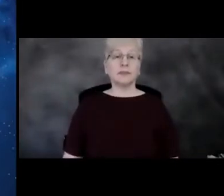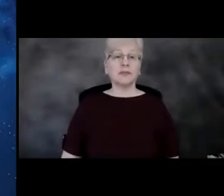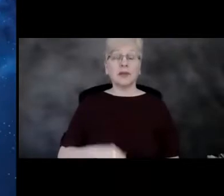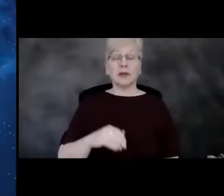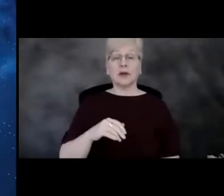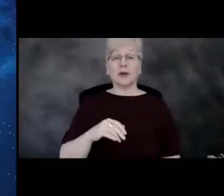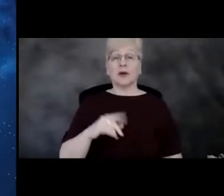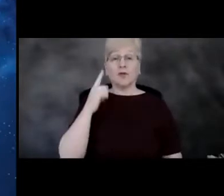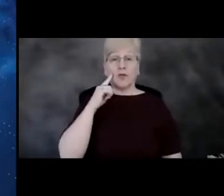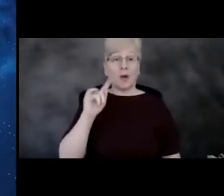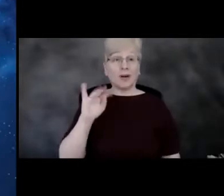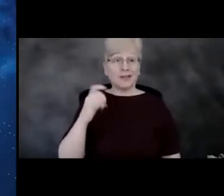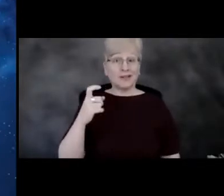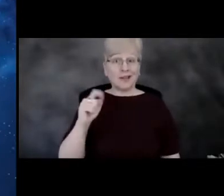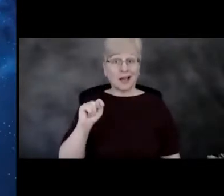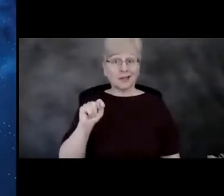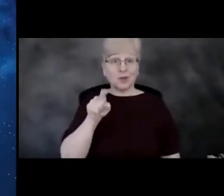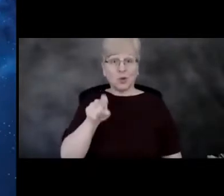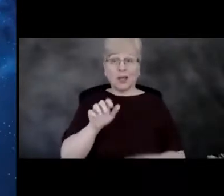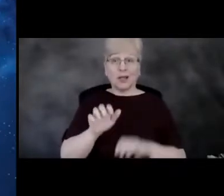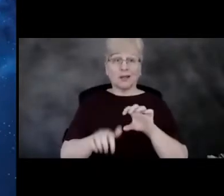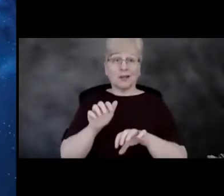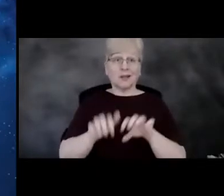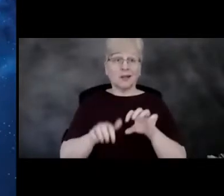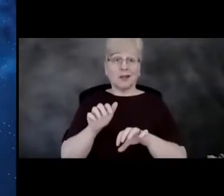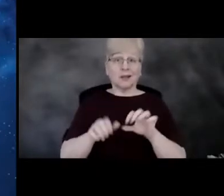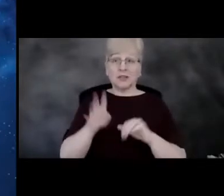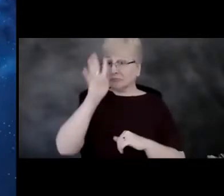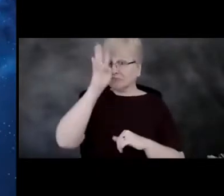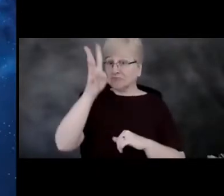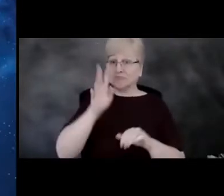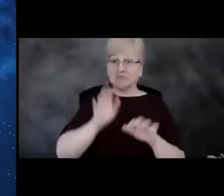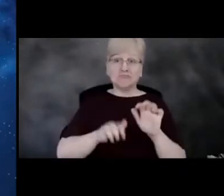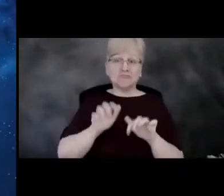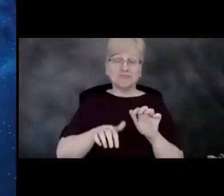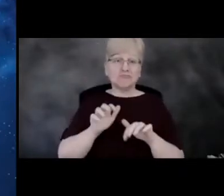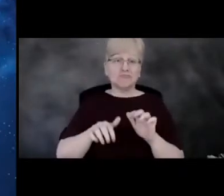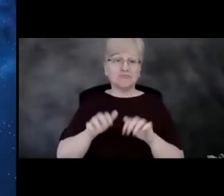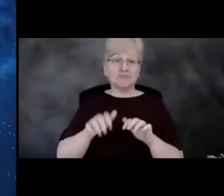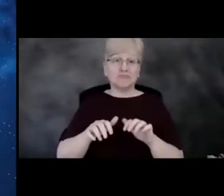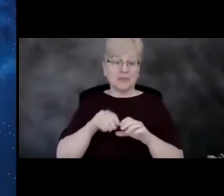you can write your text here on the fly and created with in the content boxes